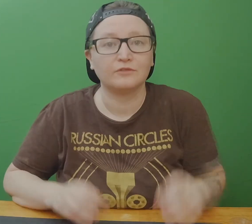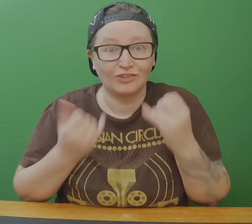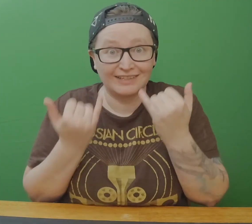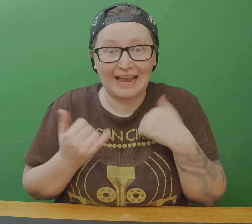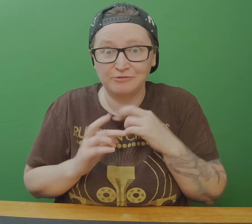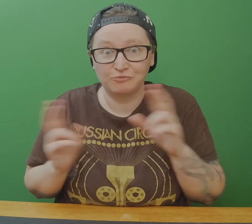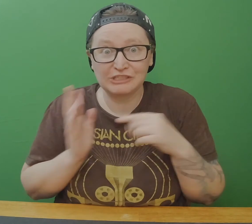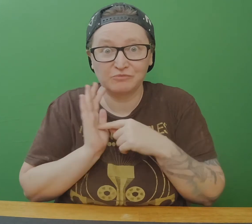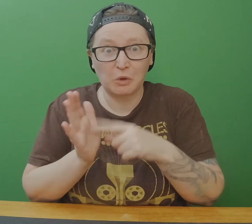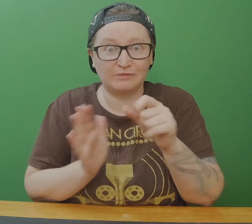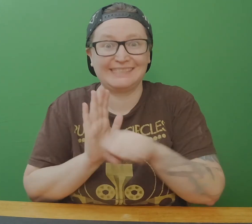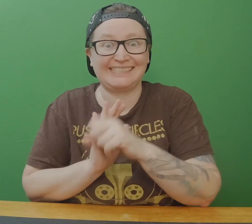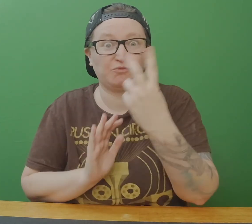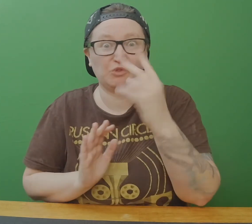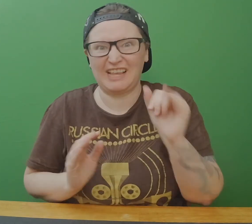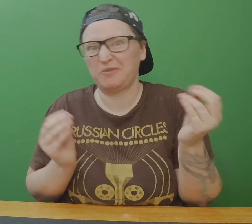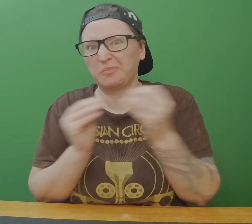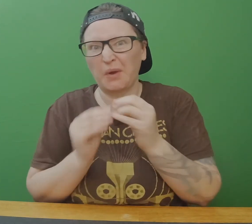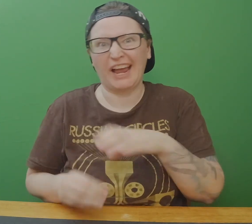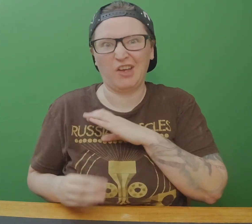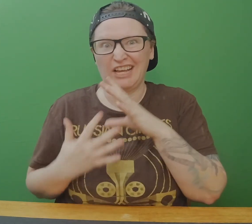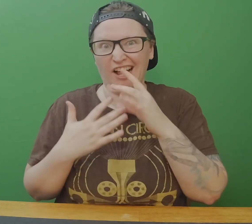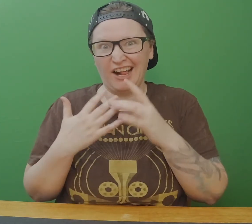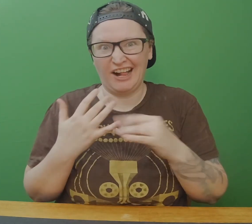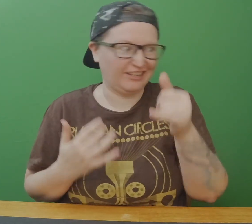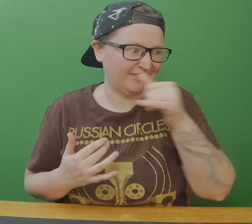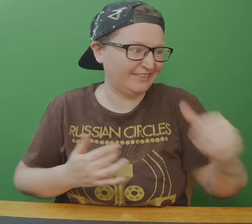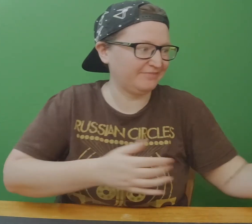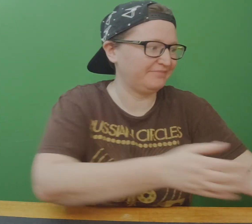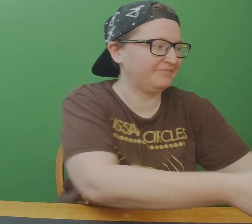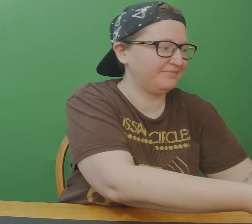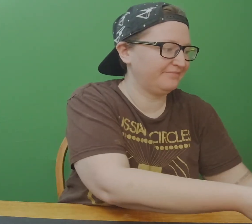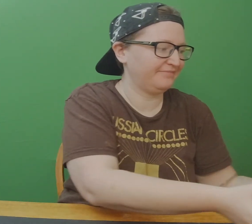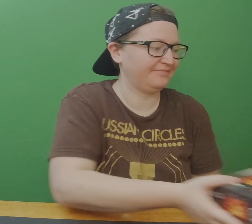so I'm going to show you that soon so now season two with even more character options